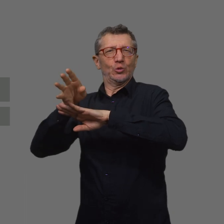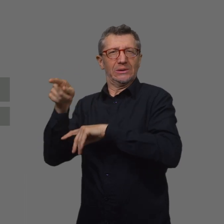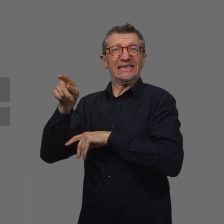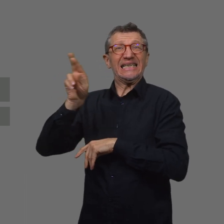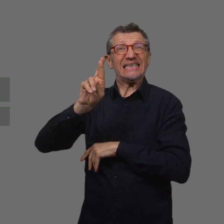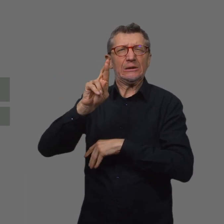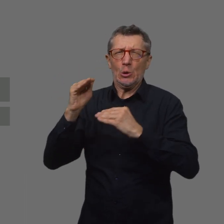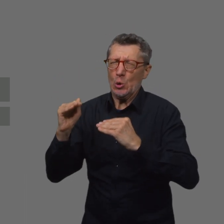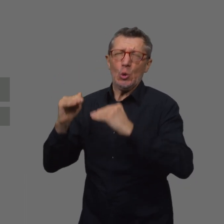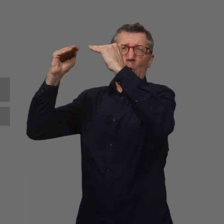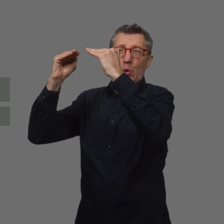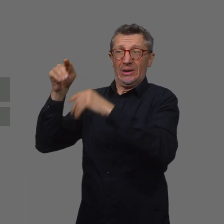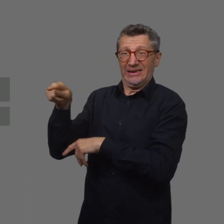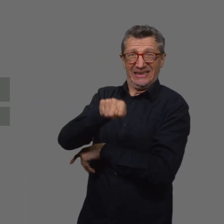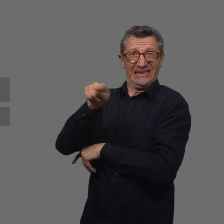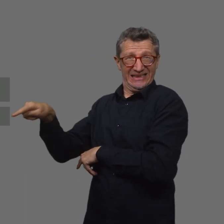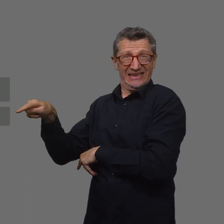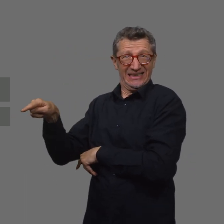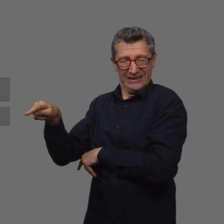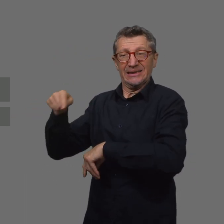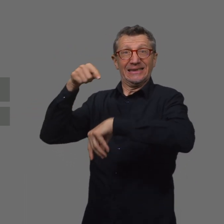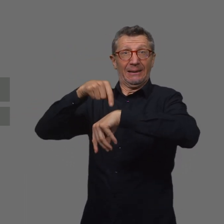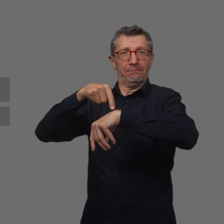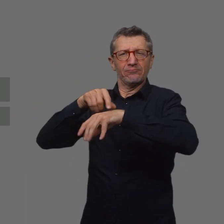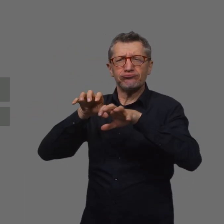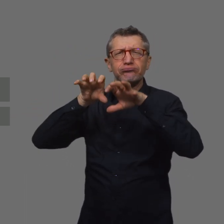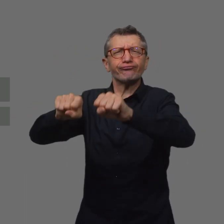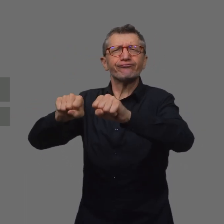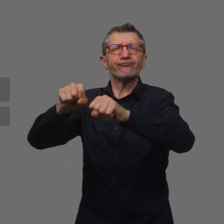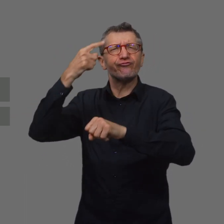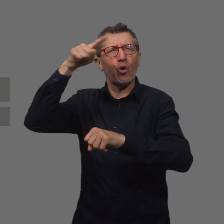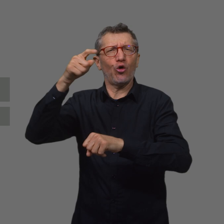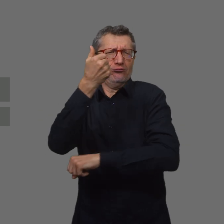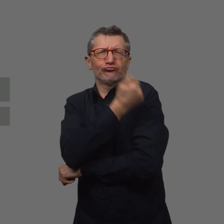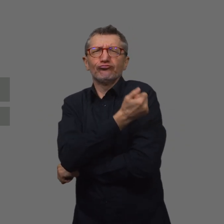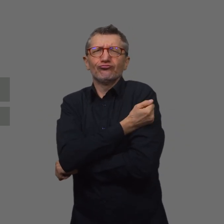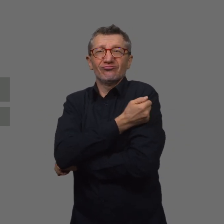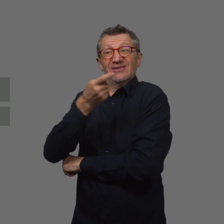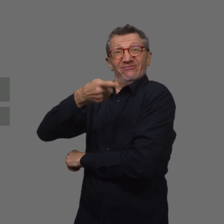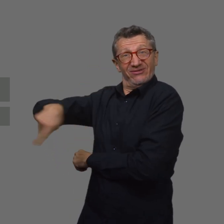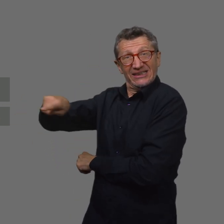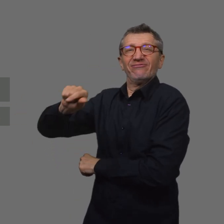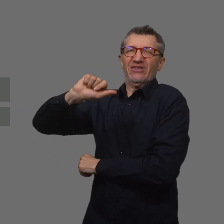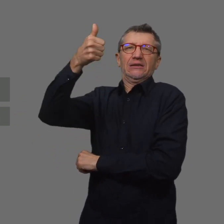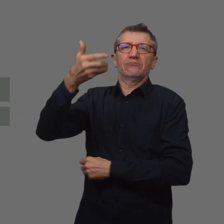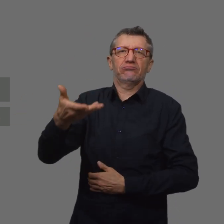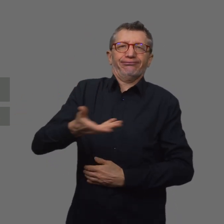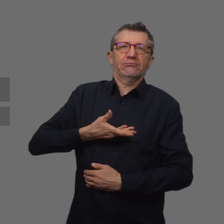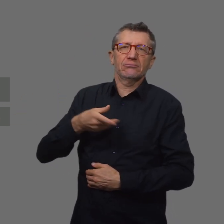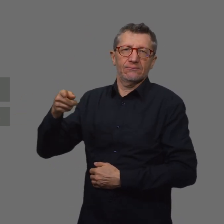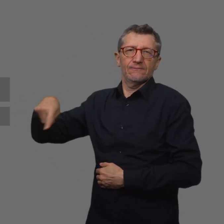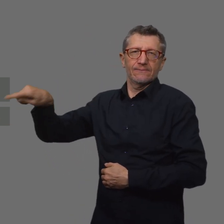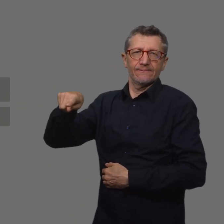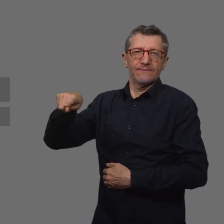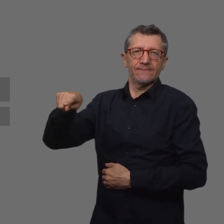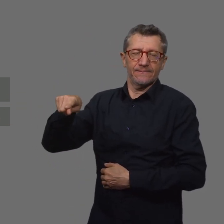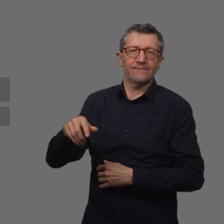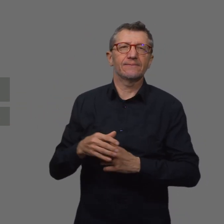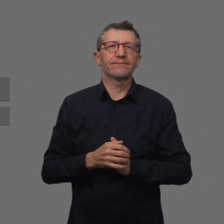a severe case of COVID-19 will be the first to get a vaccination appointment.